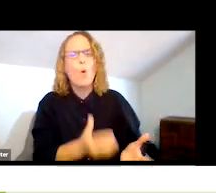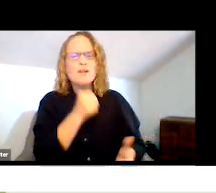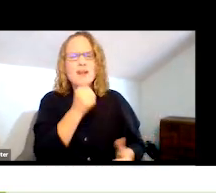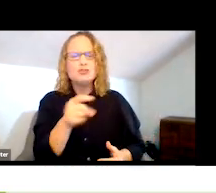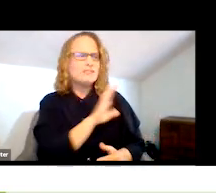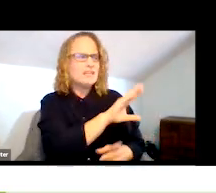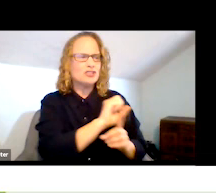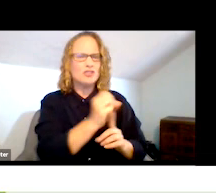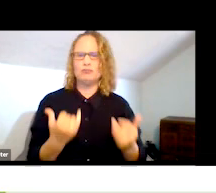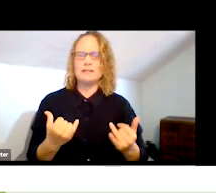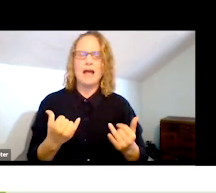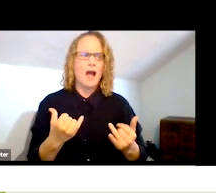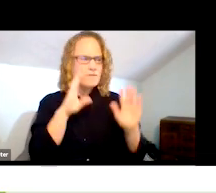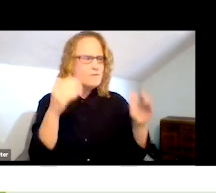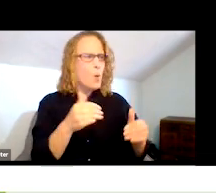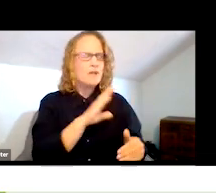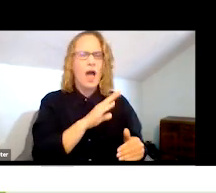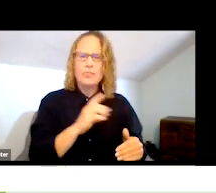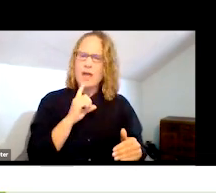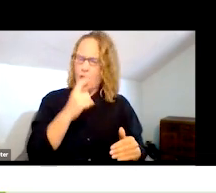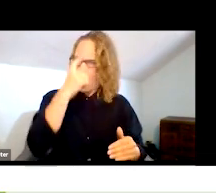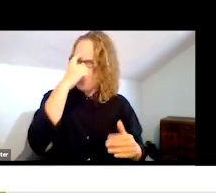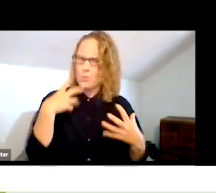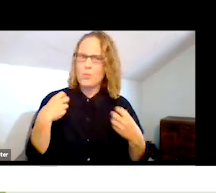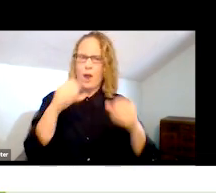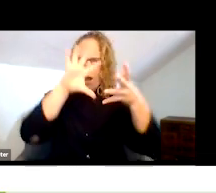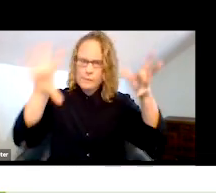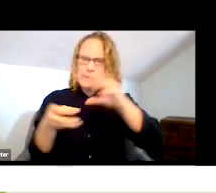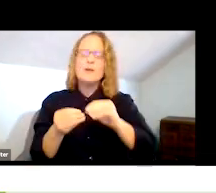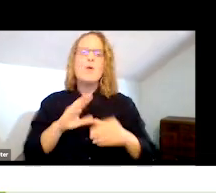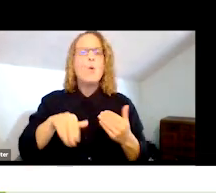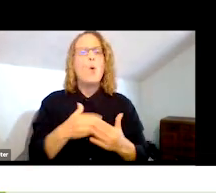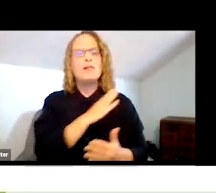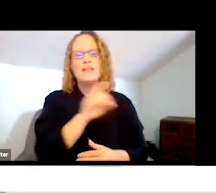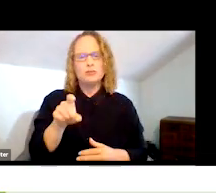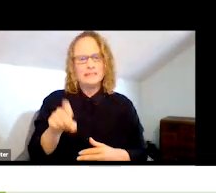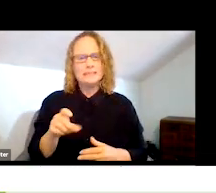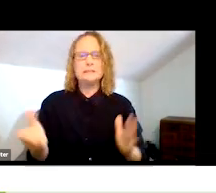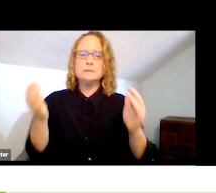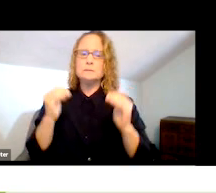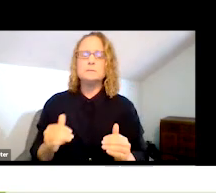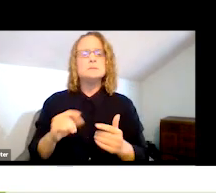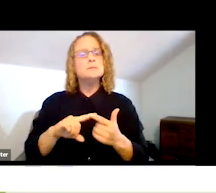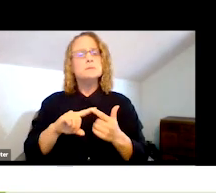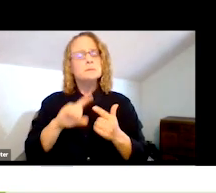that we are using person first language, that we are being compassionate and seeing individuals